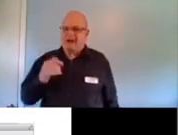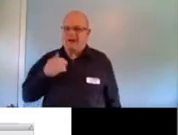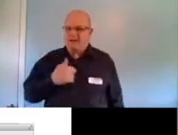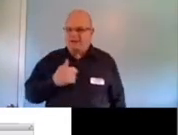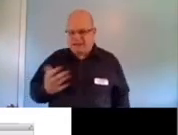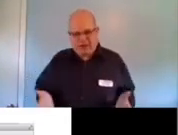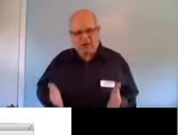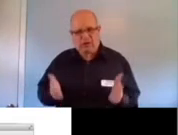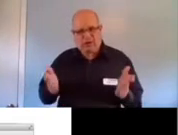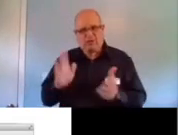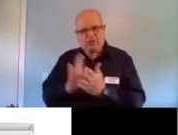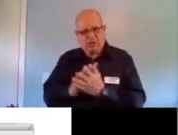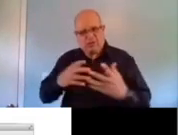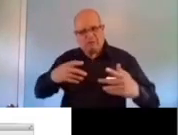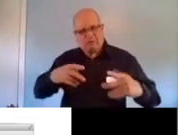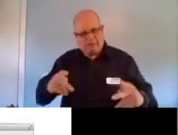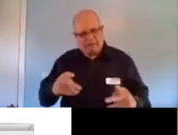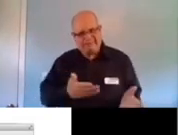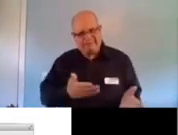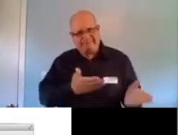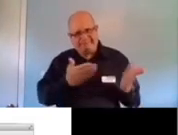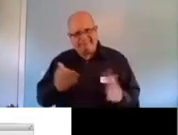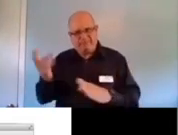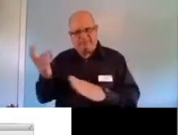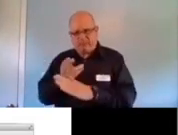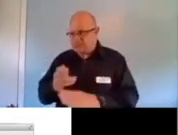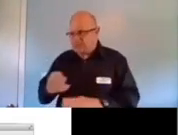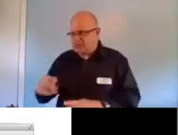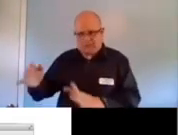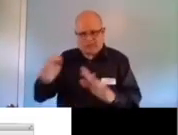to let that child have that and let staff be trained on it.